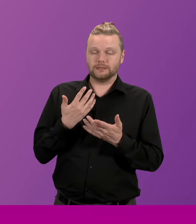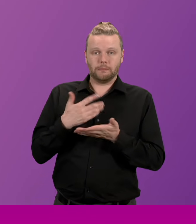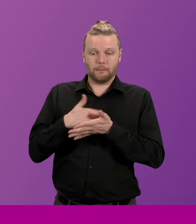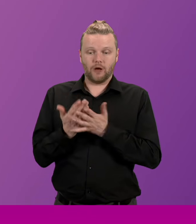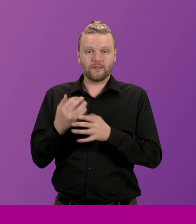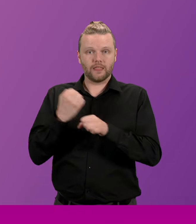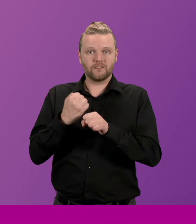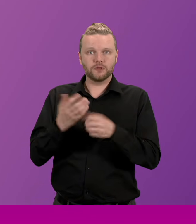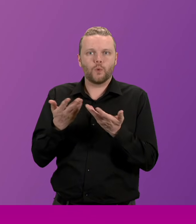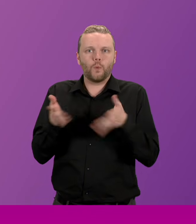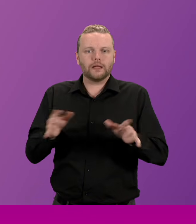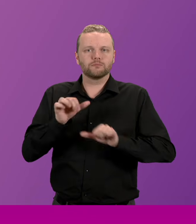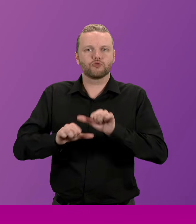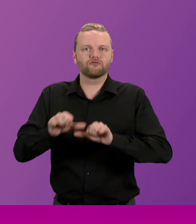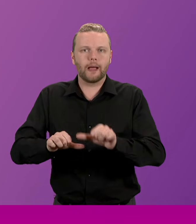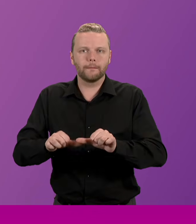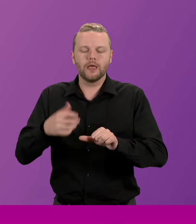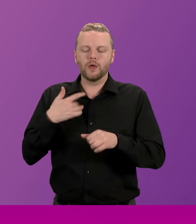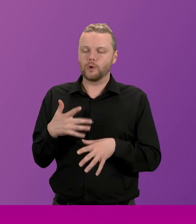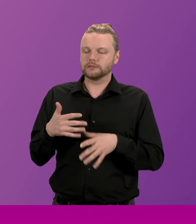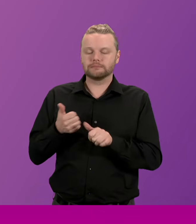wider programme, we will take measures to support individuals who are facing cost